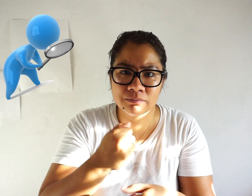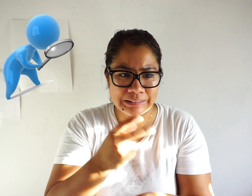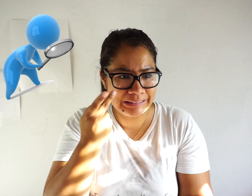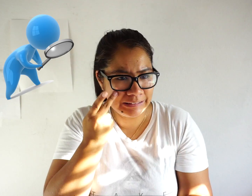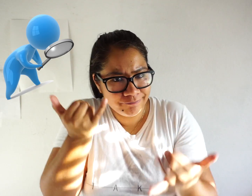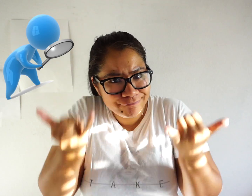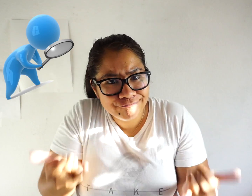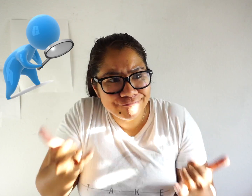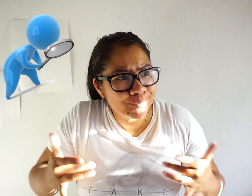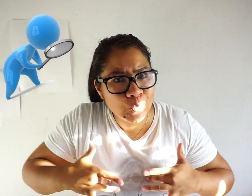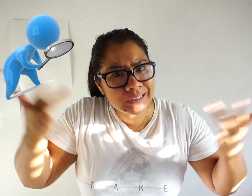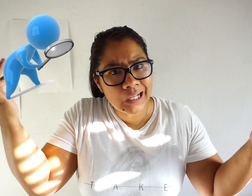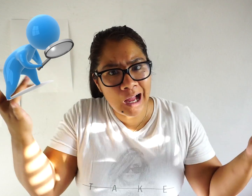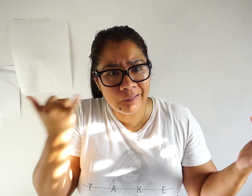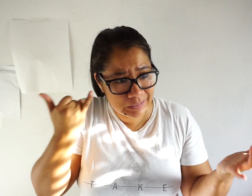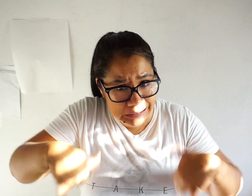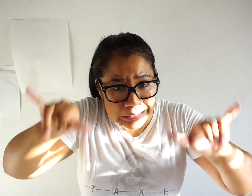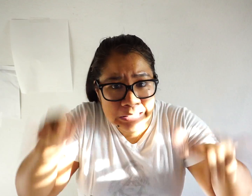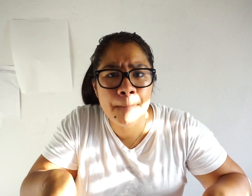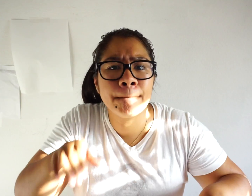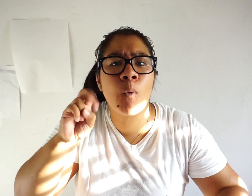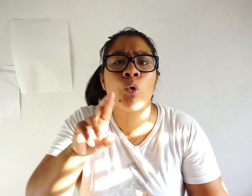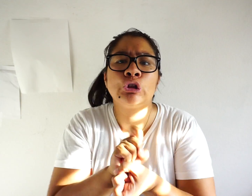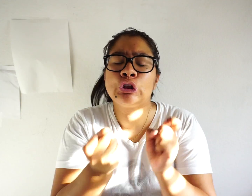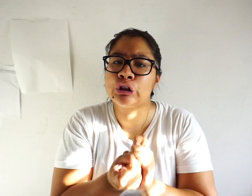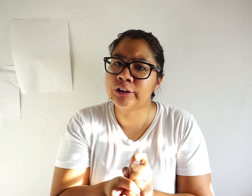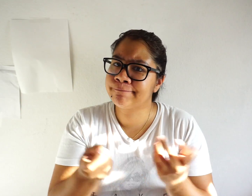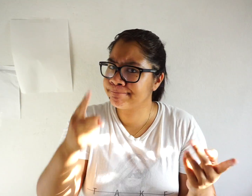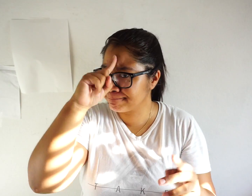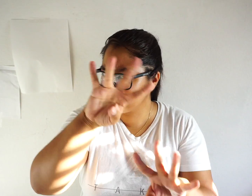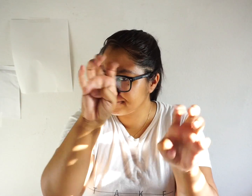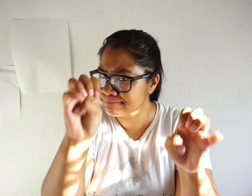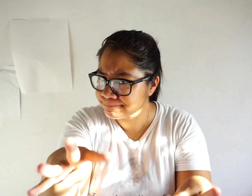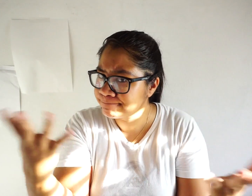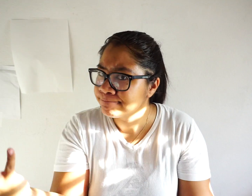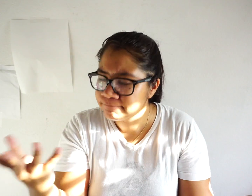Check and see what's the update To see if anything changes or still the same